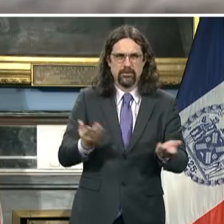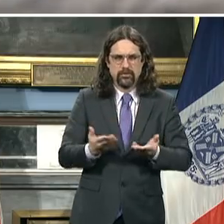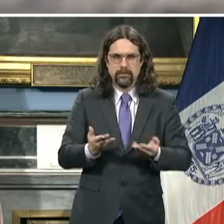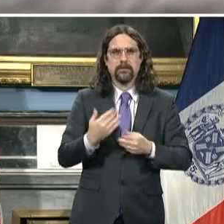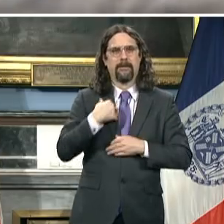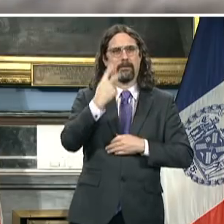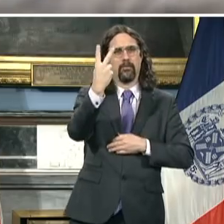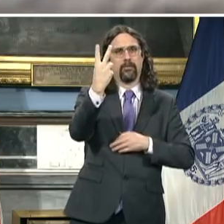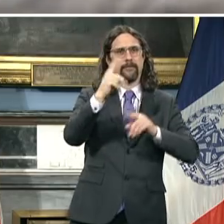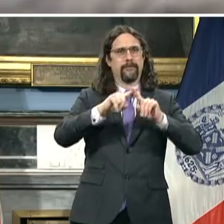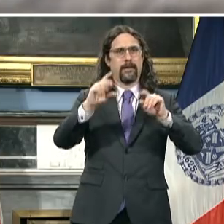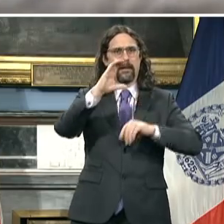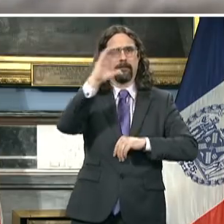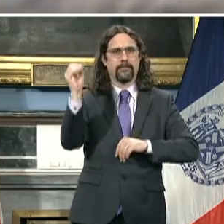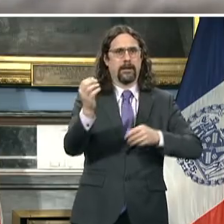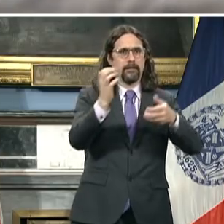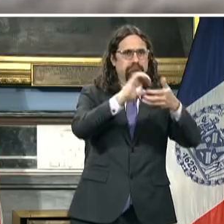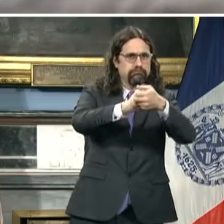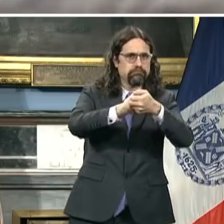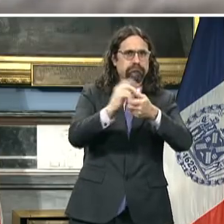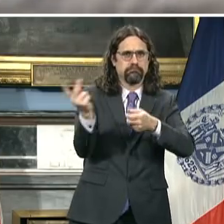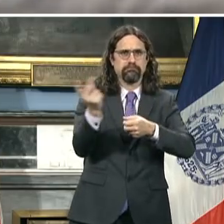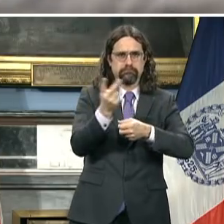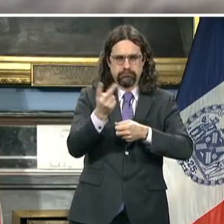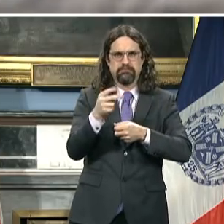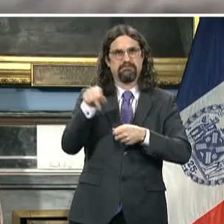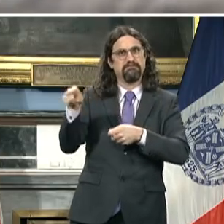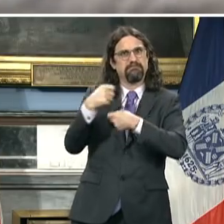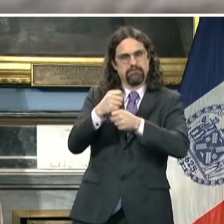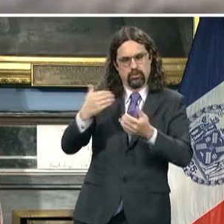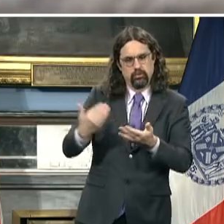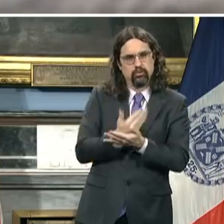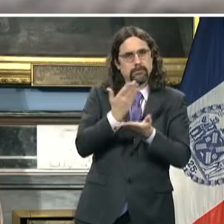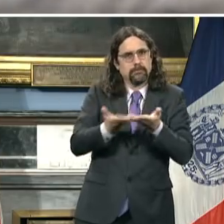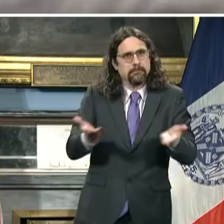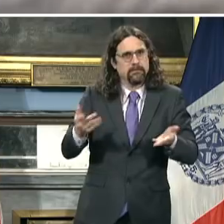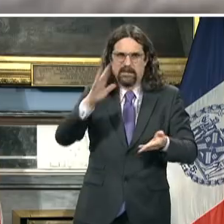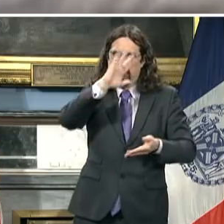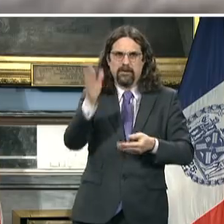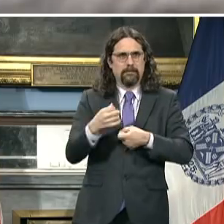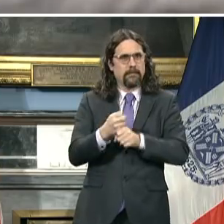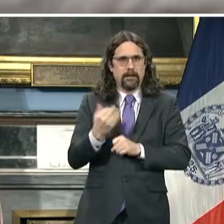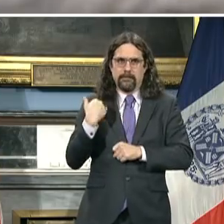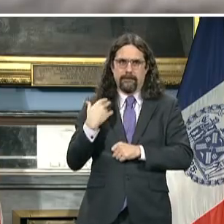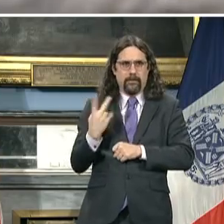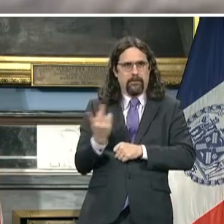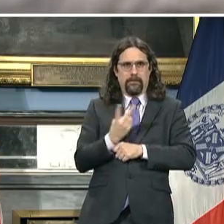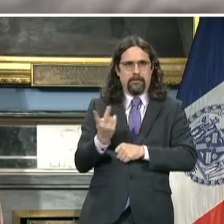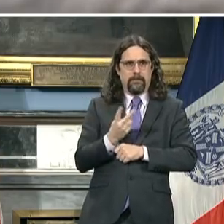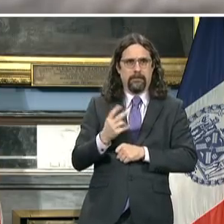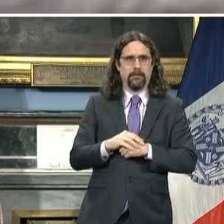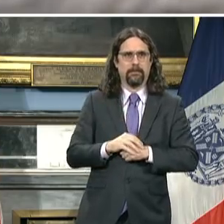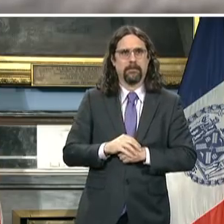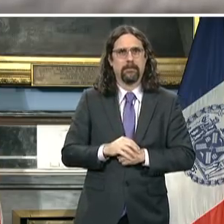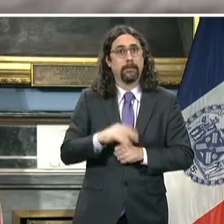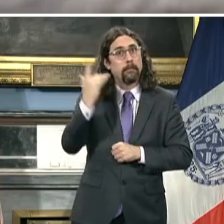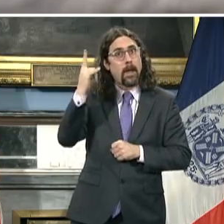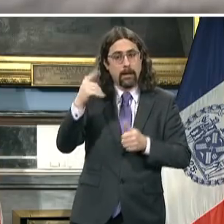BROOKLYN NAVY YARD TO CREATE, AGAIN, A PRODUCT THEY NEVER CRTEEABED CUSAE OUR FRONT-LINE WORKE NRSEEDED